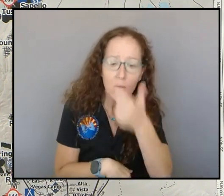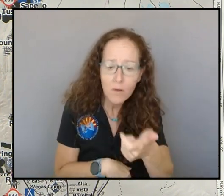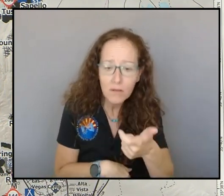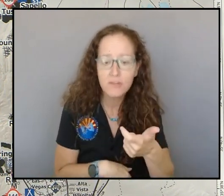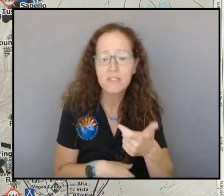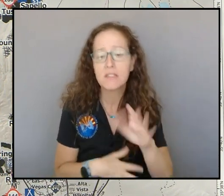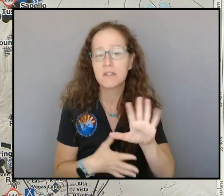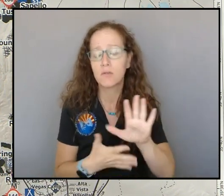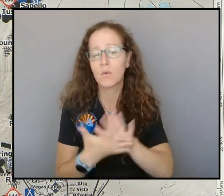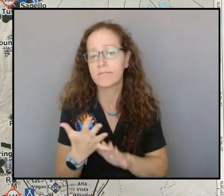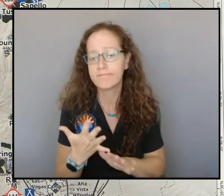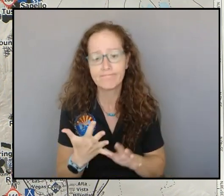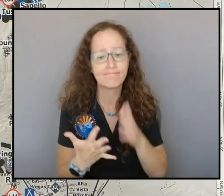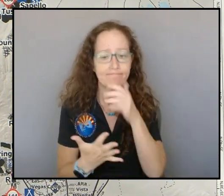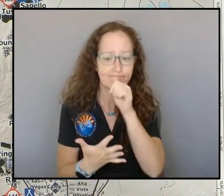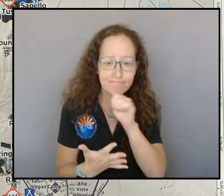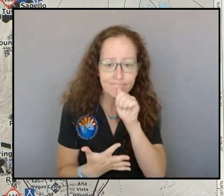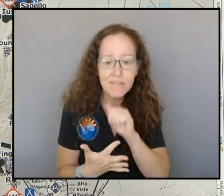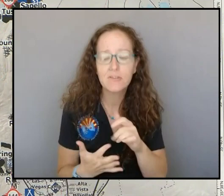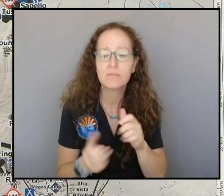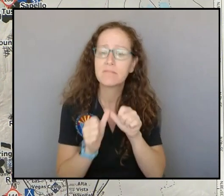that feedback.